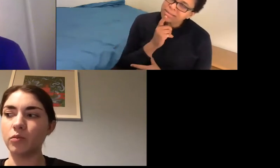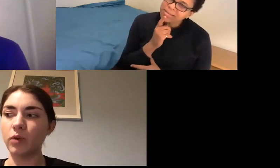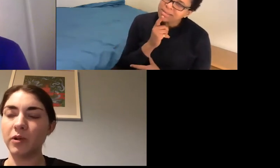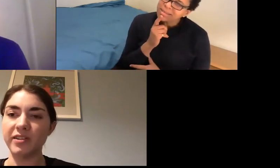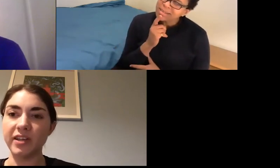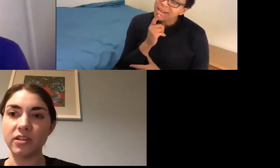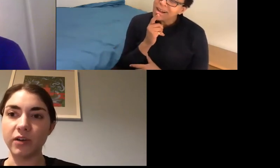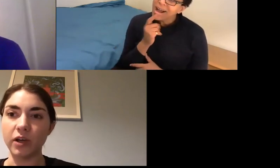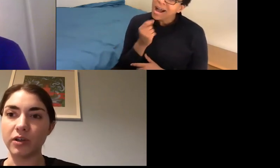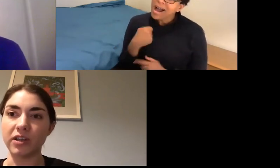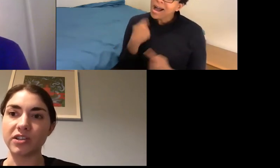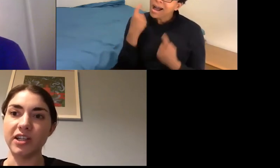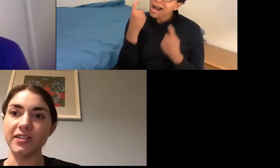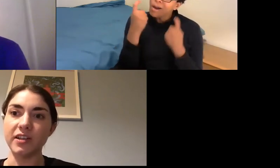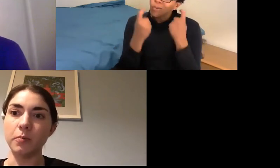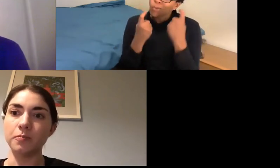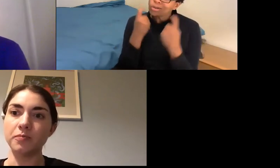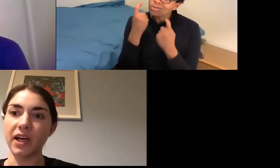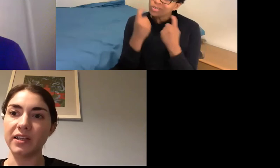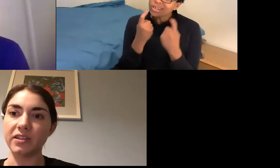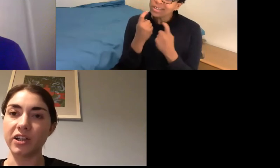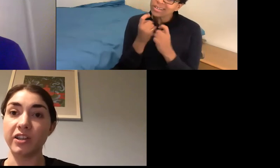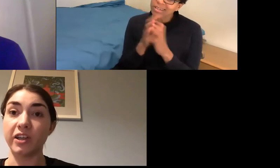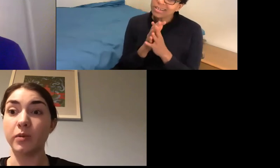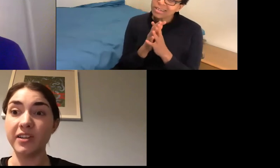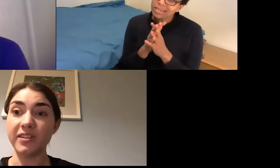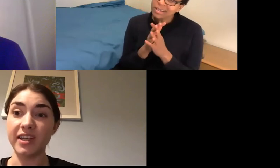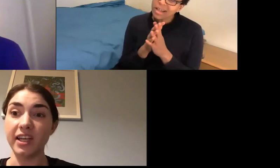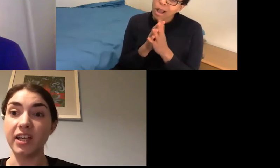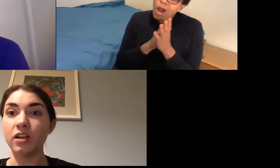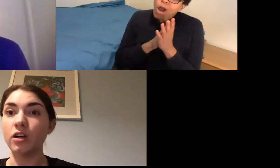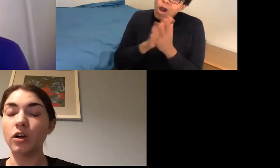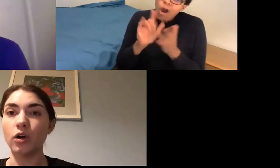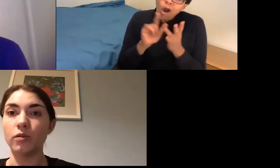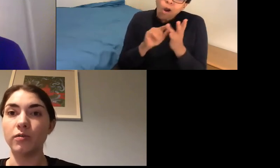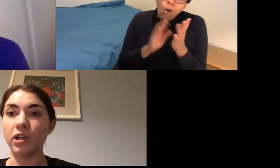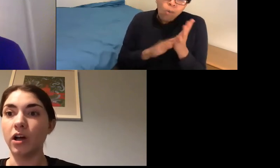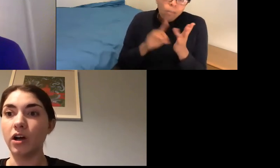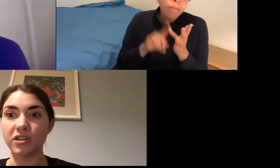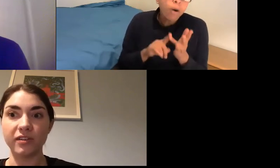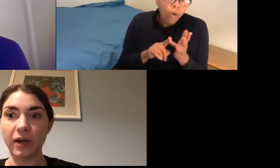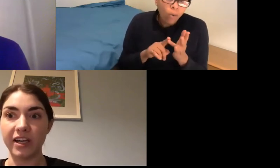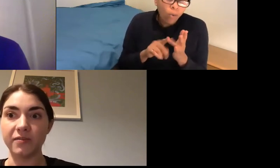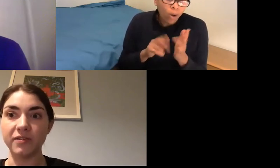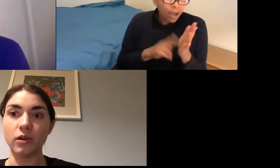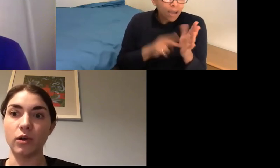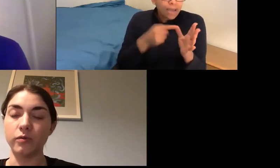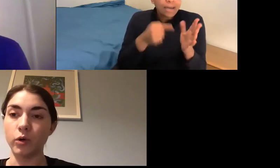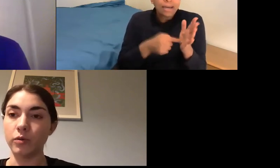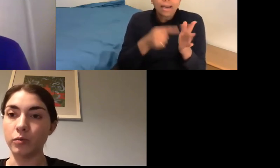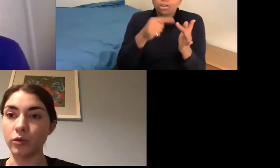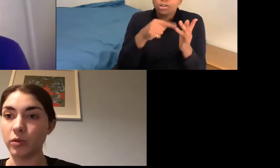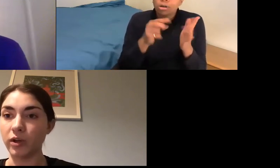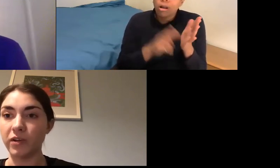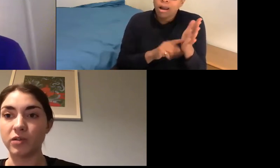weaponization of homegrown nationalism, and kind of the complicity of large swathes of more more of the privileged